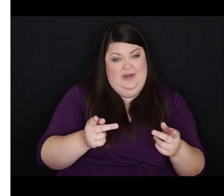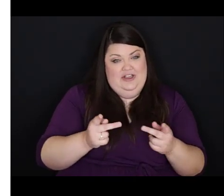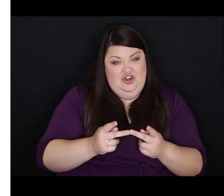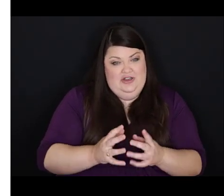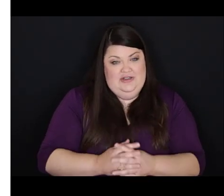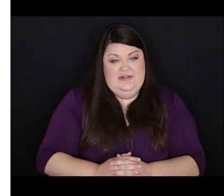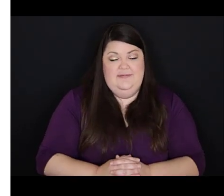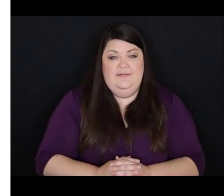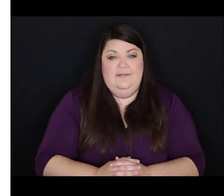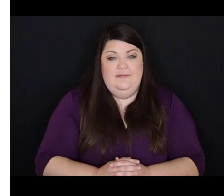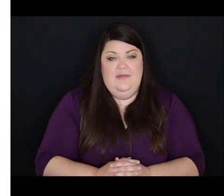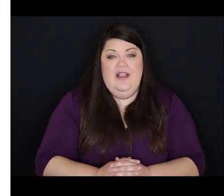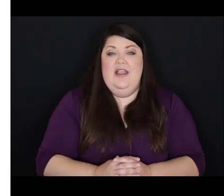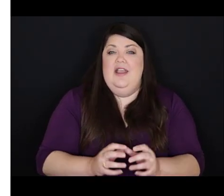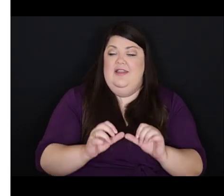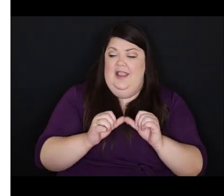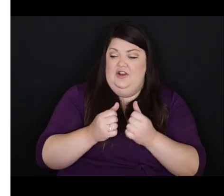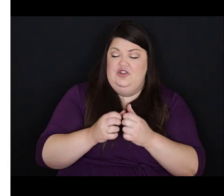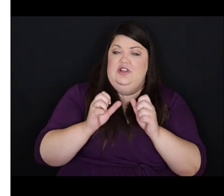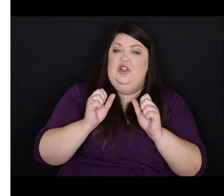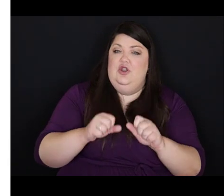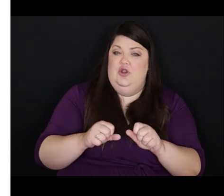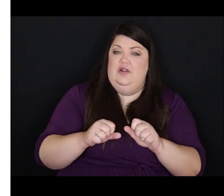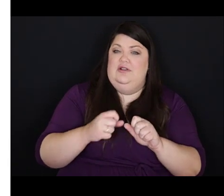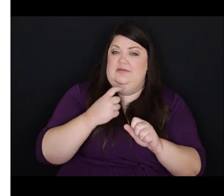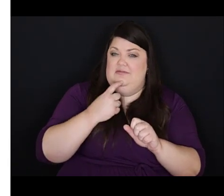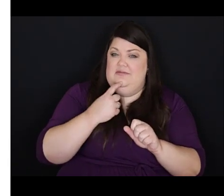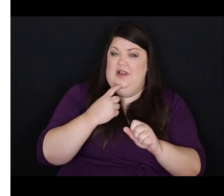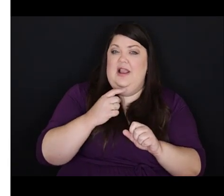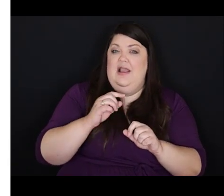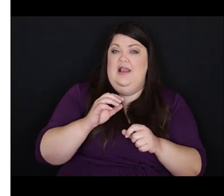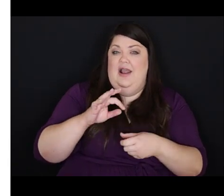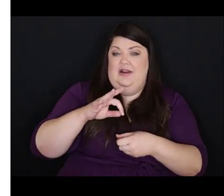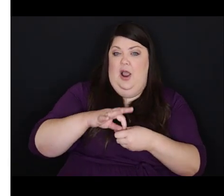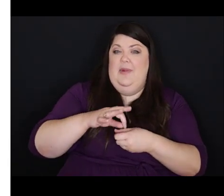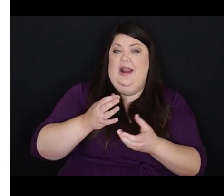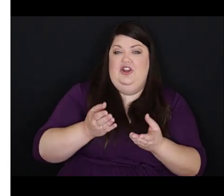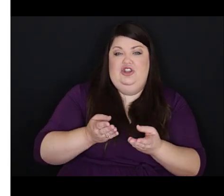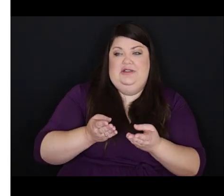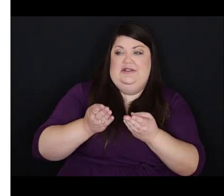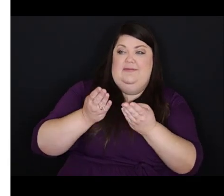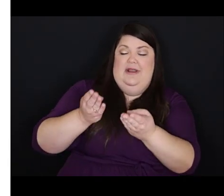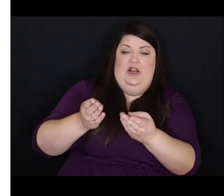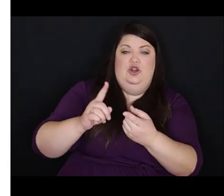the agency could indicate that nominations have been submitted to the Governor’s office or the